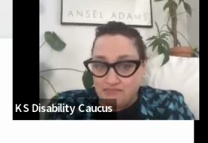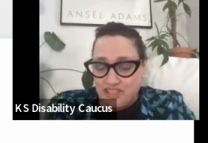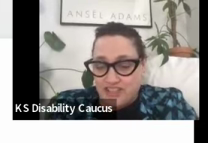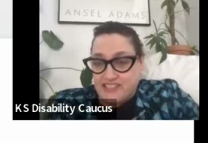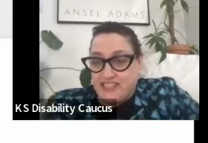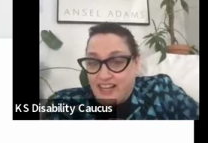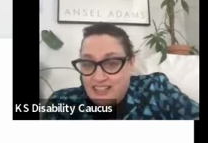We're going to have an exciting discussion today despite technical difficulties.